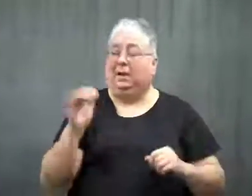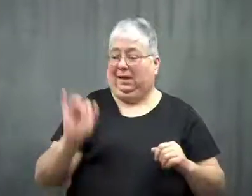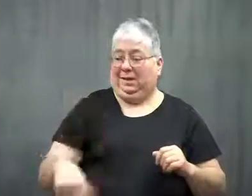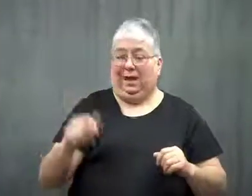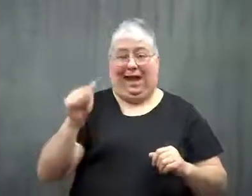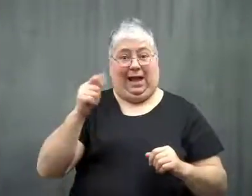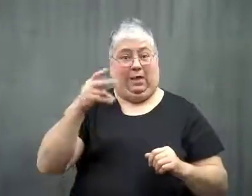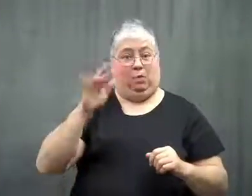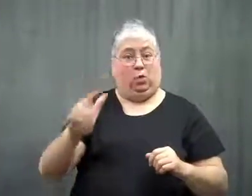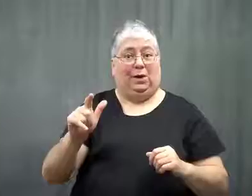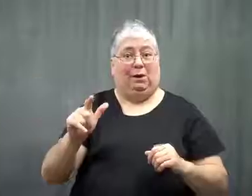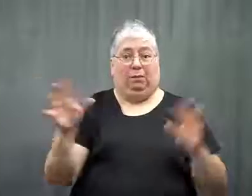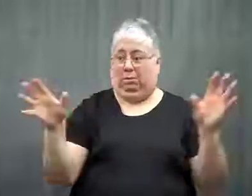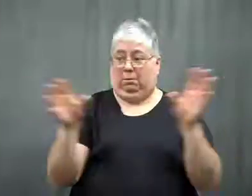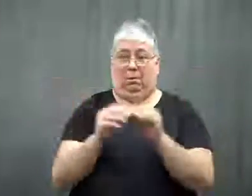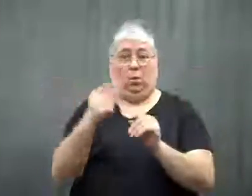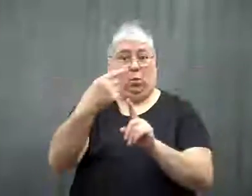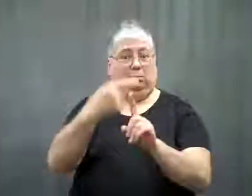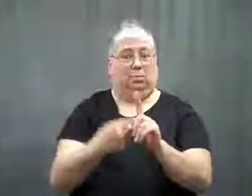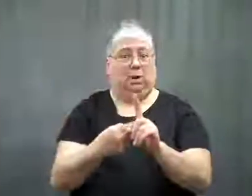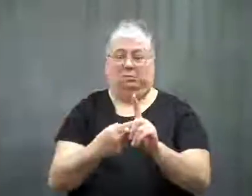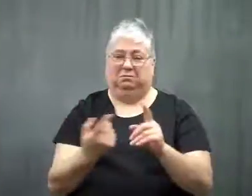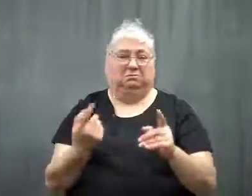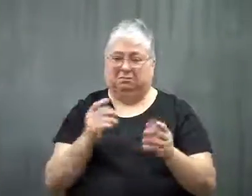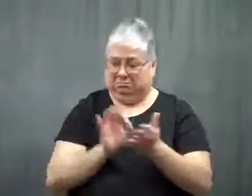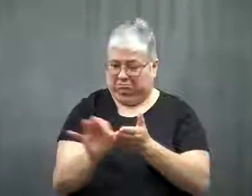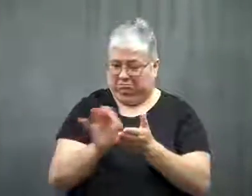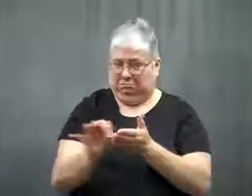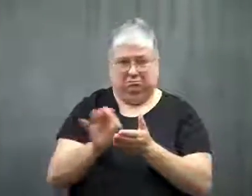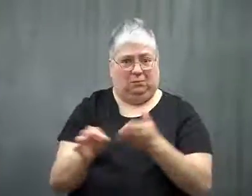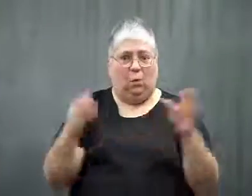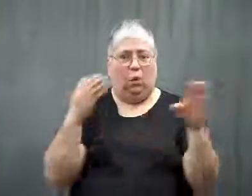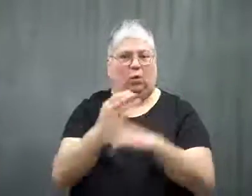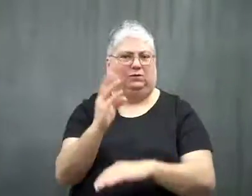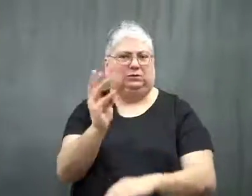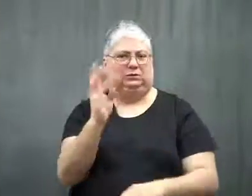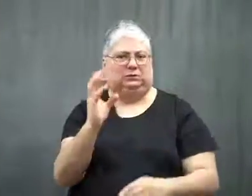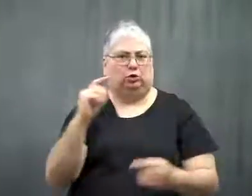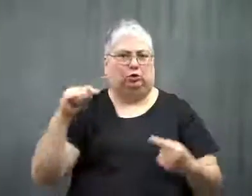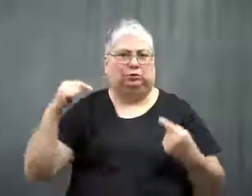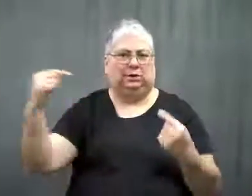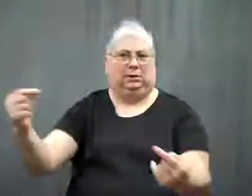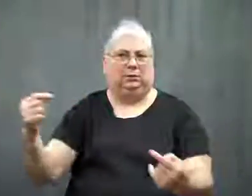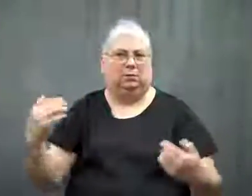In the month of April, there were over 600 tornadoes.